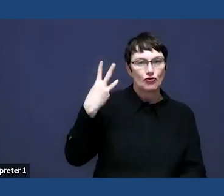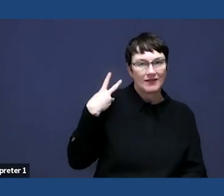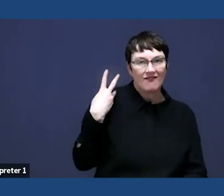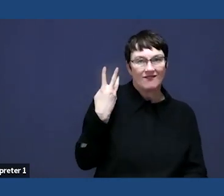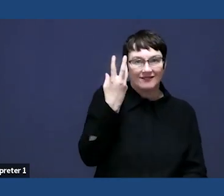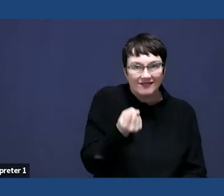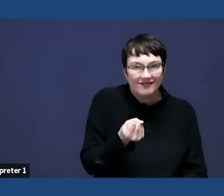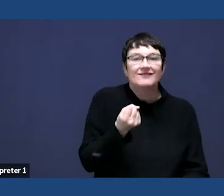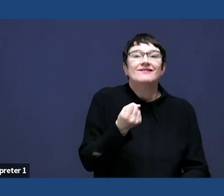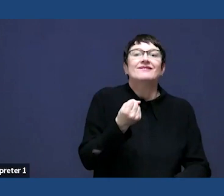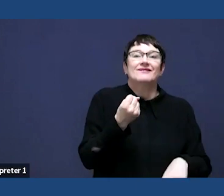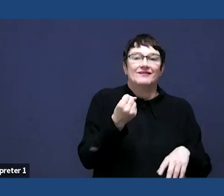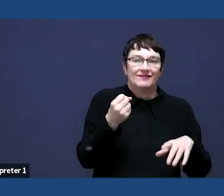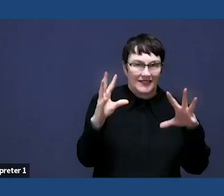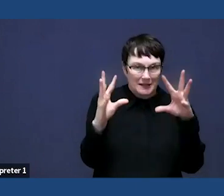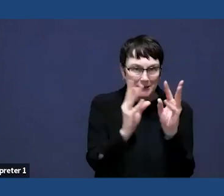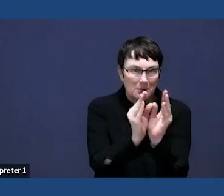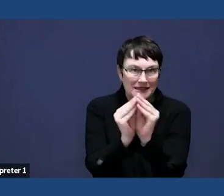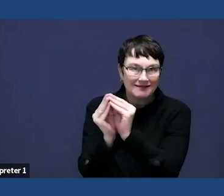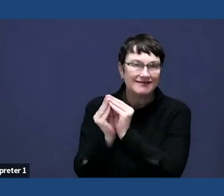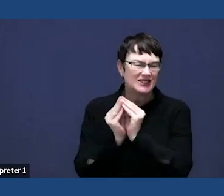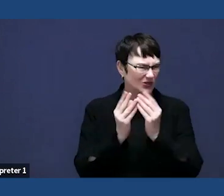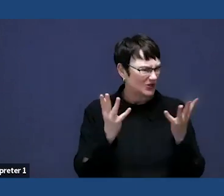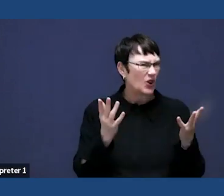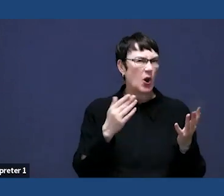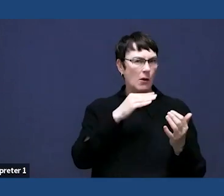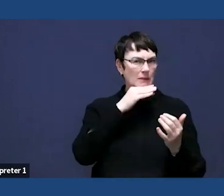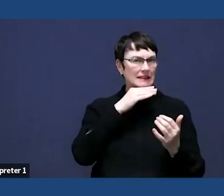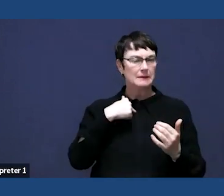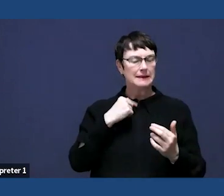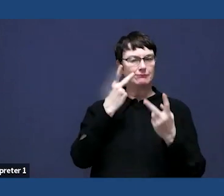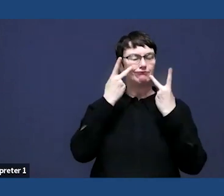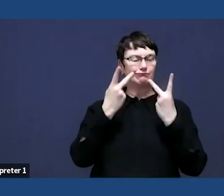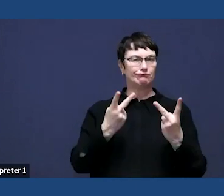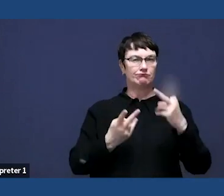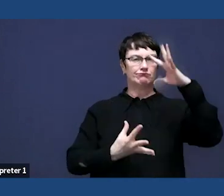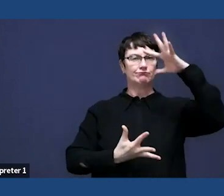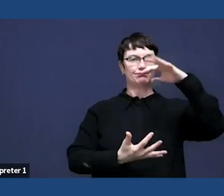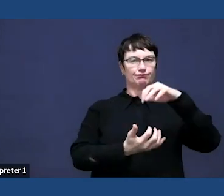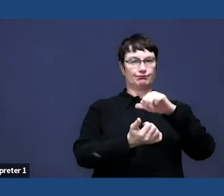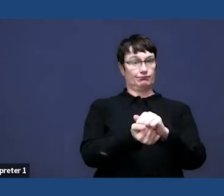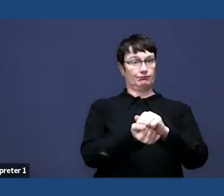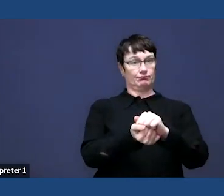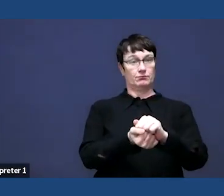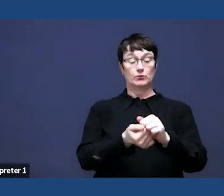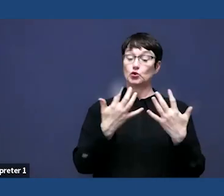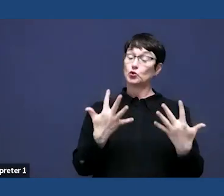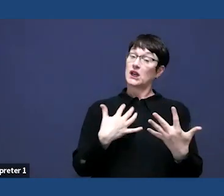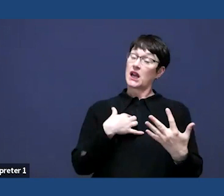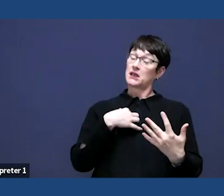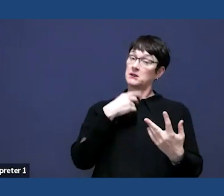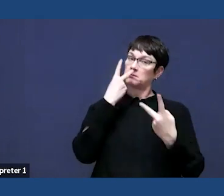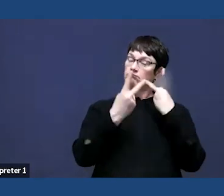Anyway, so the result of that whole discussion today for me is I think it is very clear why